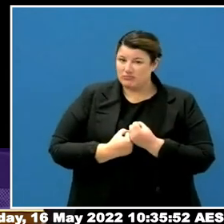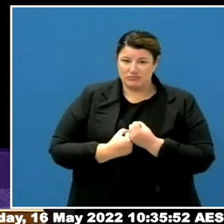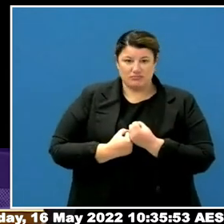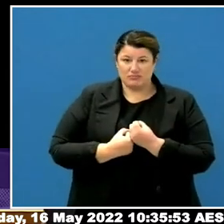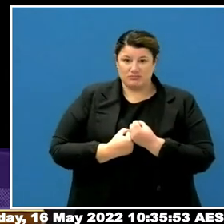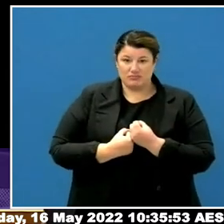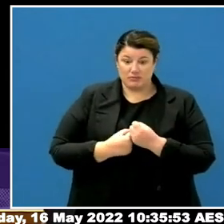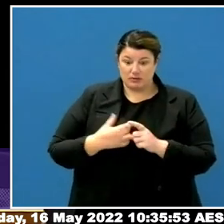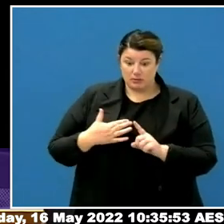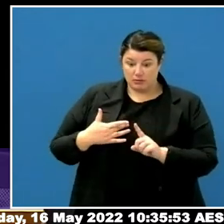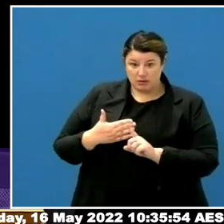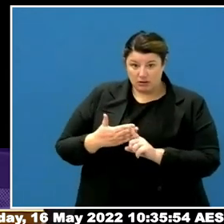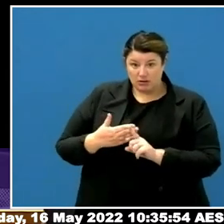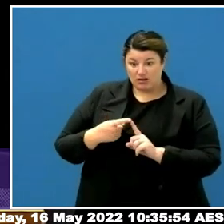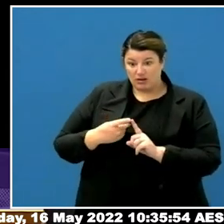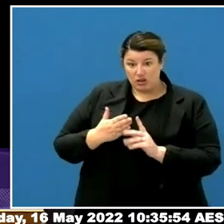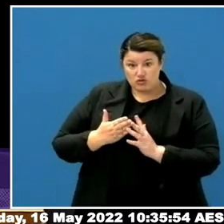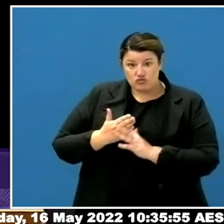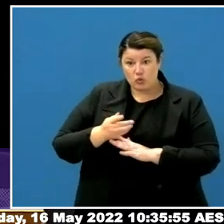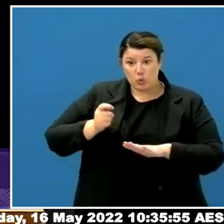after the criminal justice process which ensued.